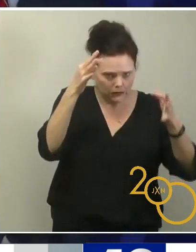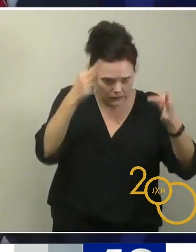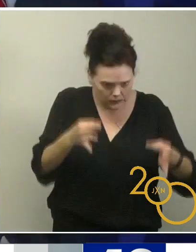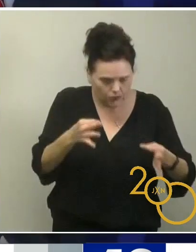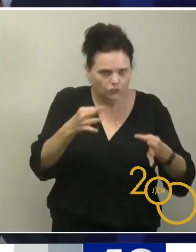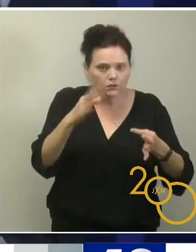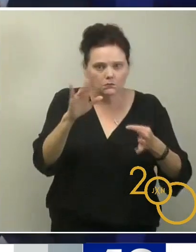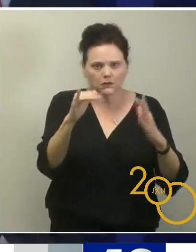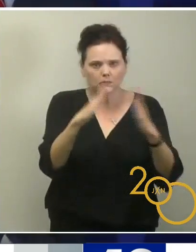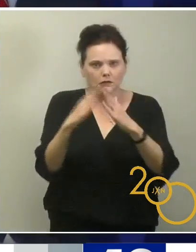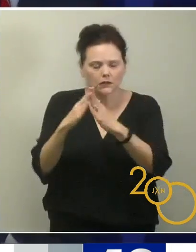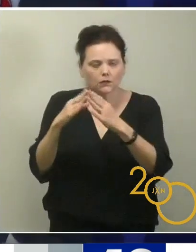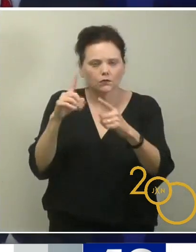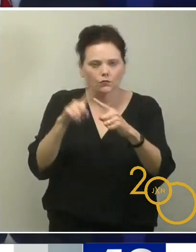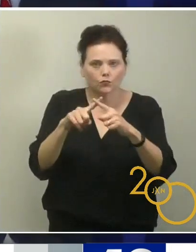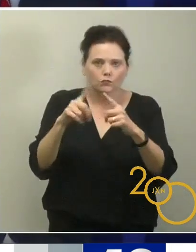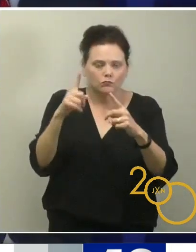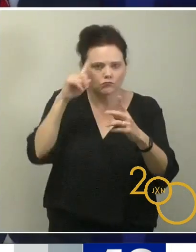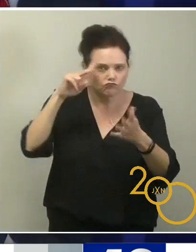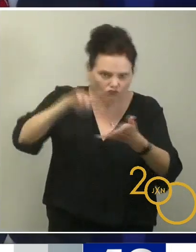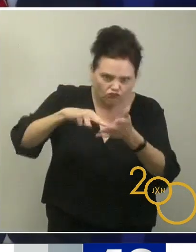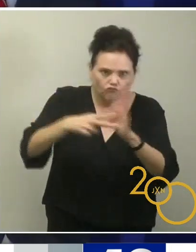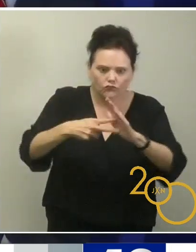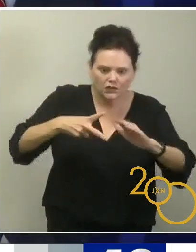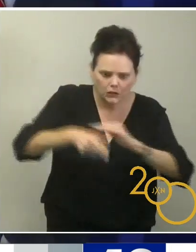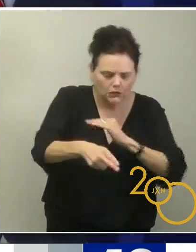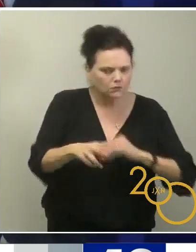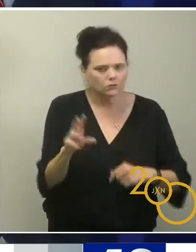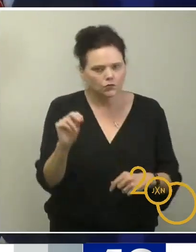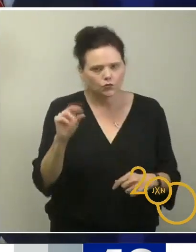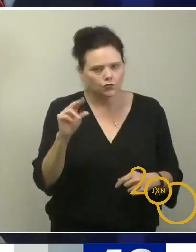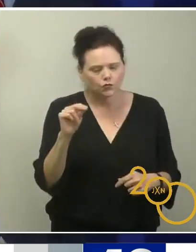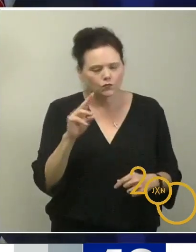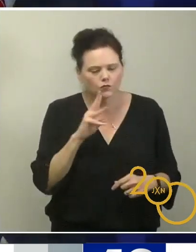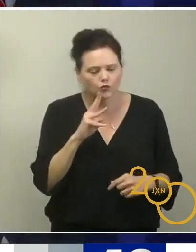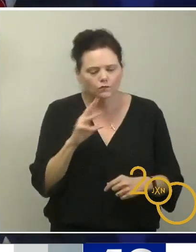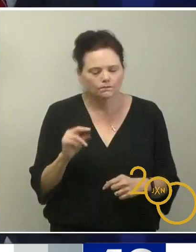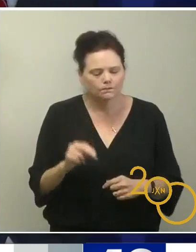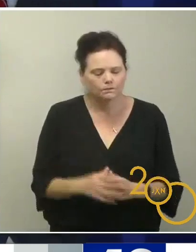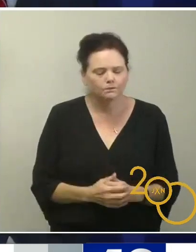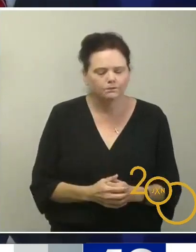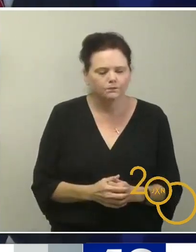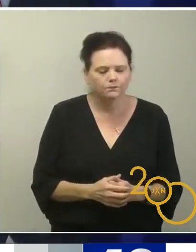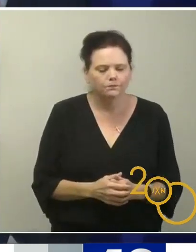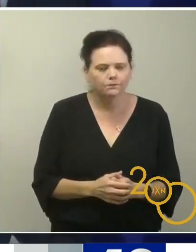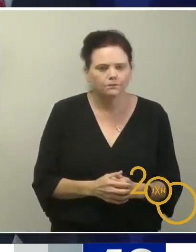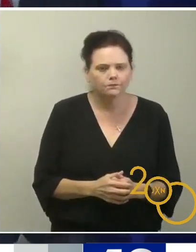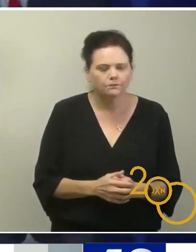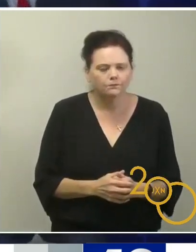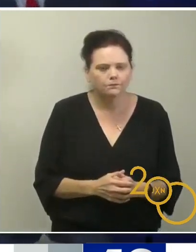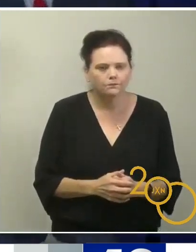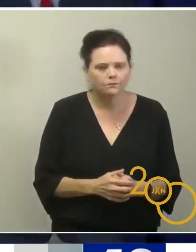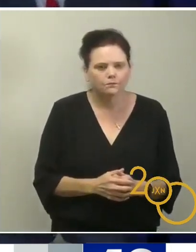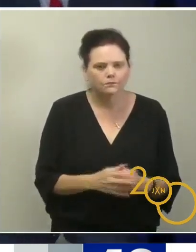THAT LACK OF OPERATING FOR WHATEVER REASON AND AS OUR EXPERTS GET INTO THE FACILITY BETTER VISIBILITY ON THAT. AT THIS TIME I AM NOT AWARE OF ANY CONSCIOUS DECISION MADE BY